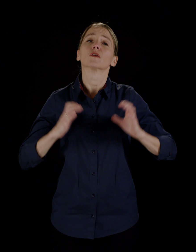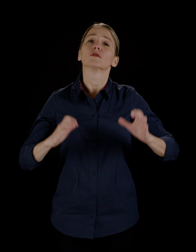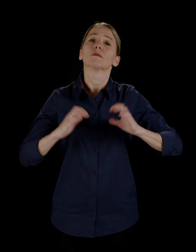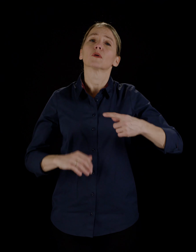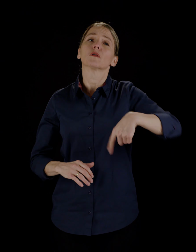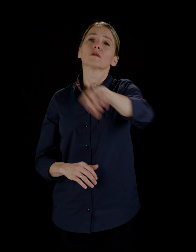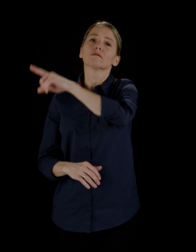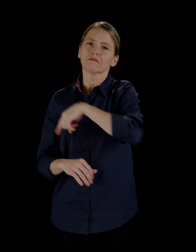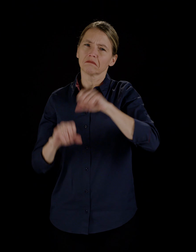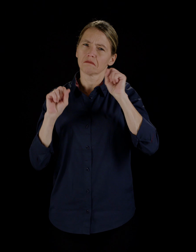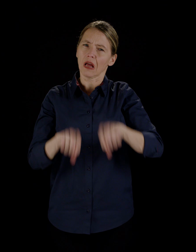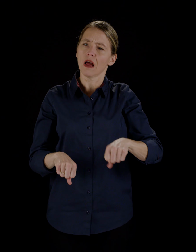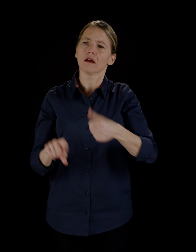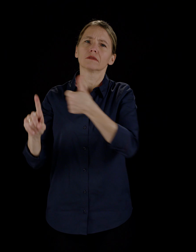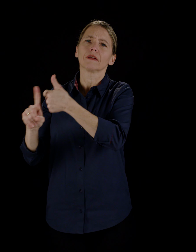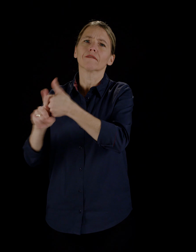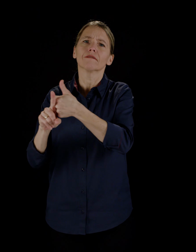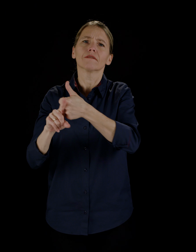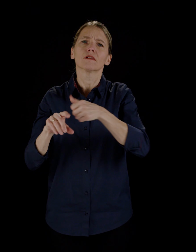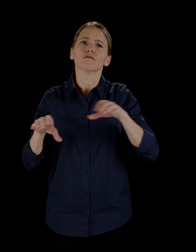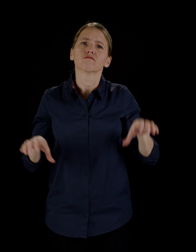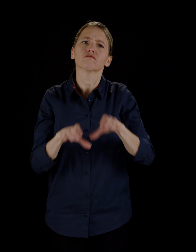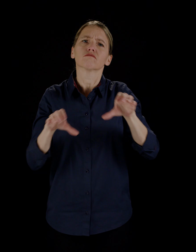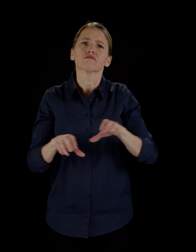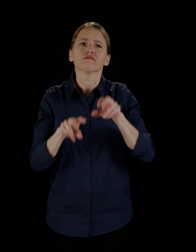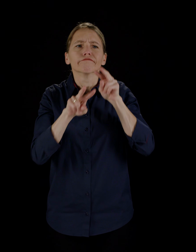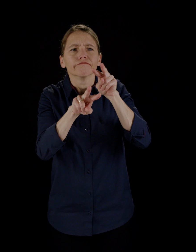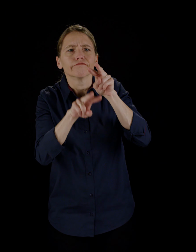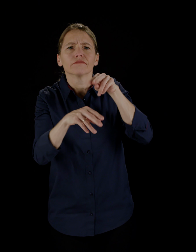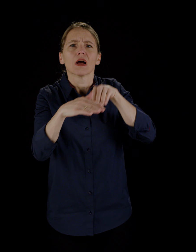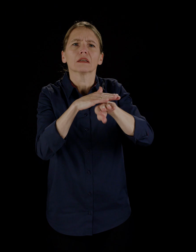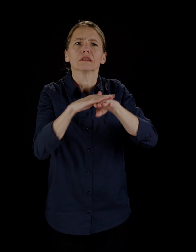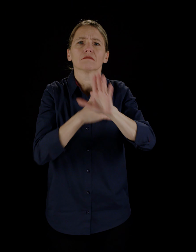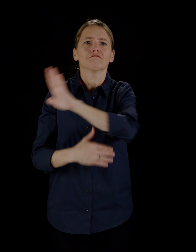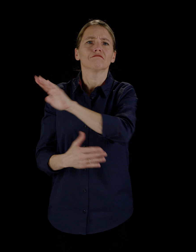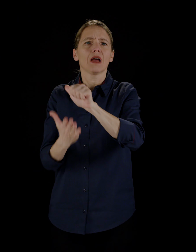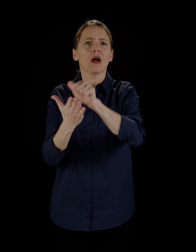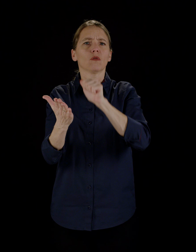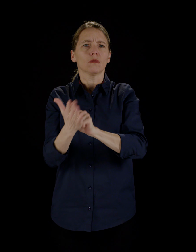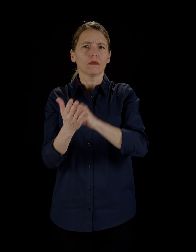Customers can proactively access their account information and track data usage on their